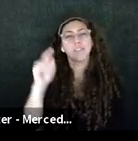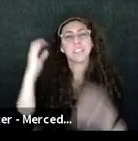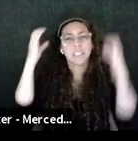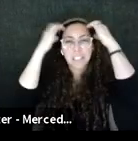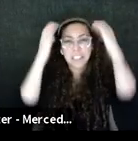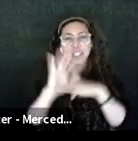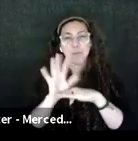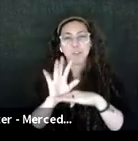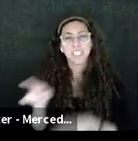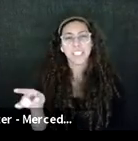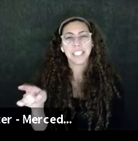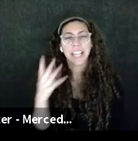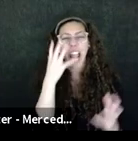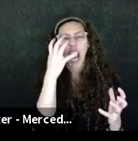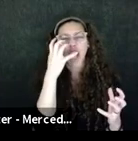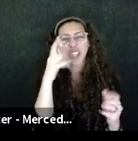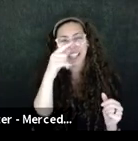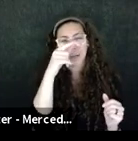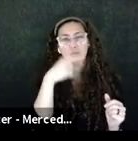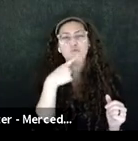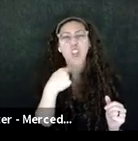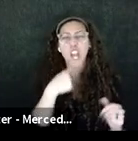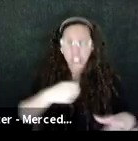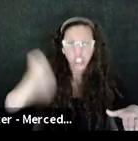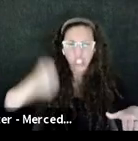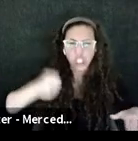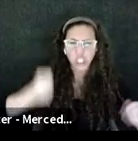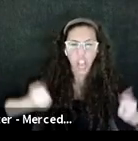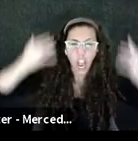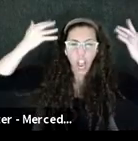Jason Williams: Guy was like he was a red guy. And we've been seeing his face in the fire and all that stuff is hilarious is beautiful.